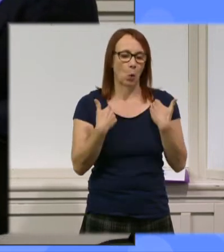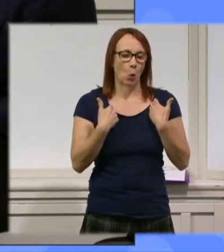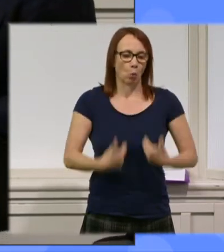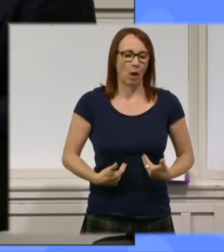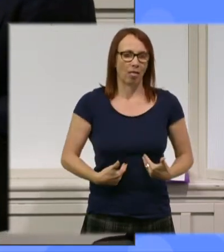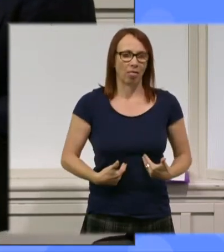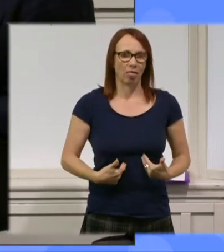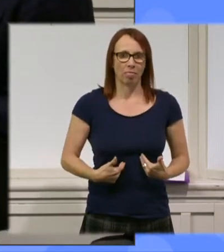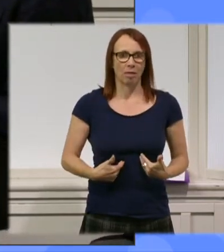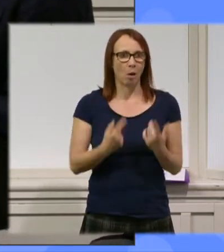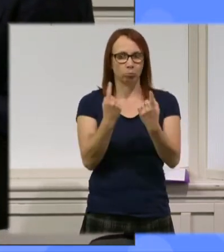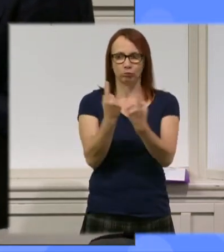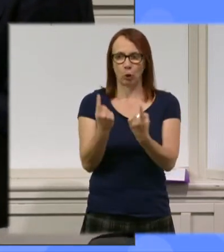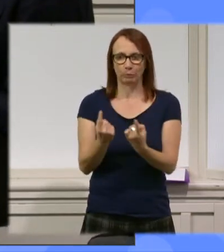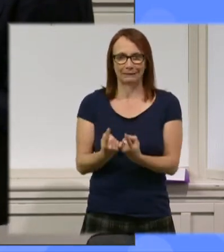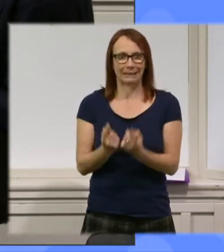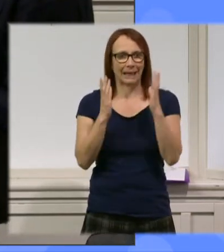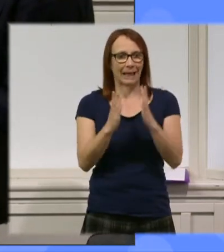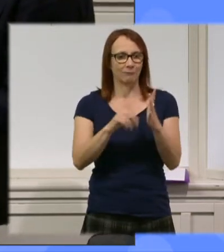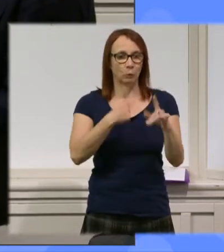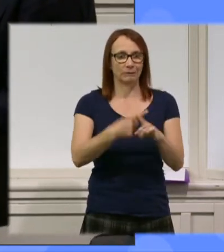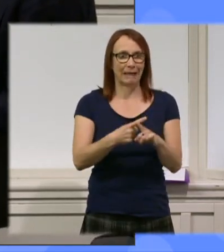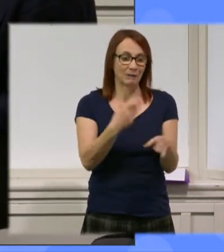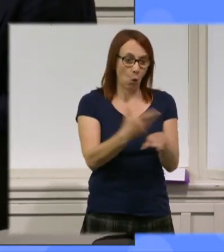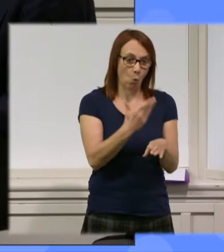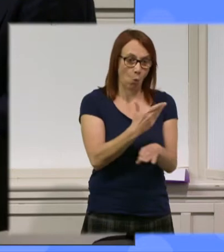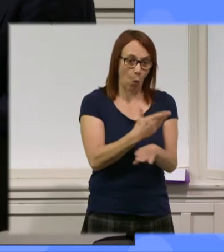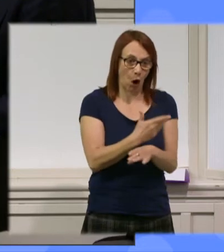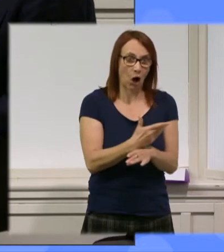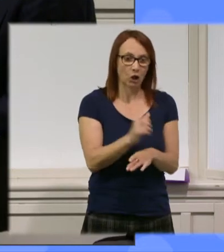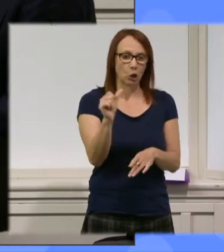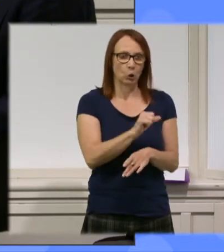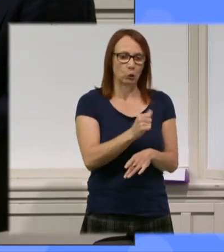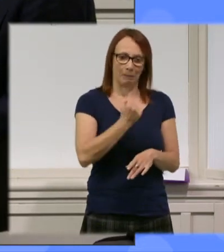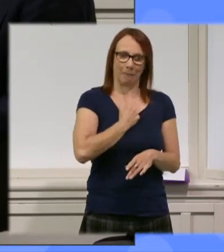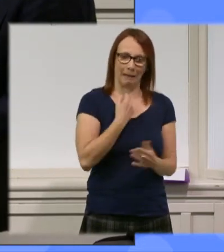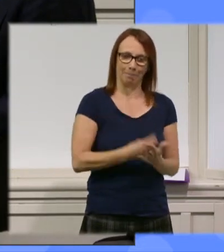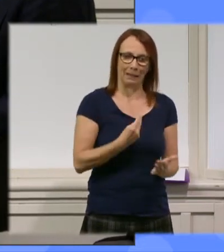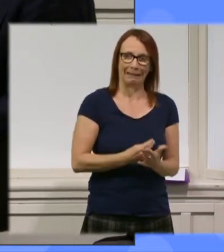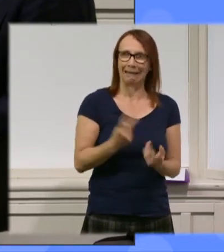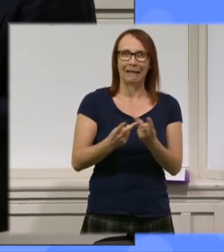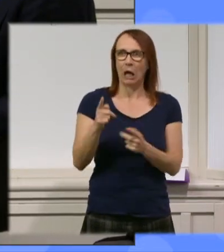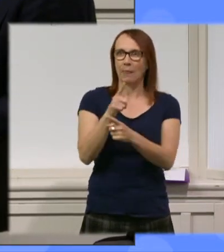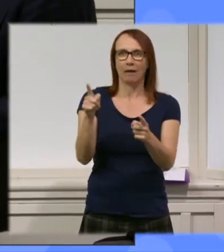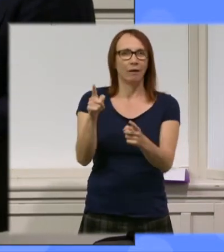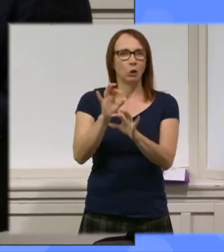taxing work is crap you work really hard you should keep more of that money let's tax the unearned wealth and the other thing we can work together on is